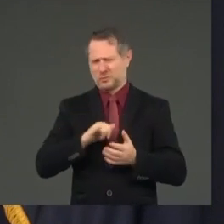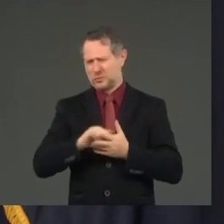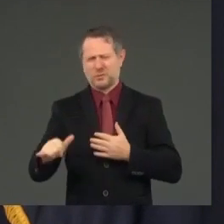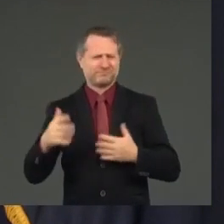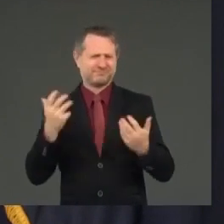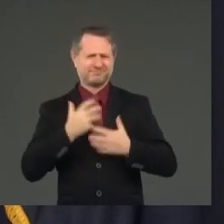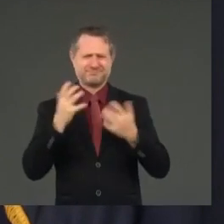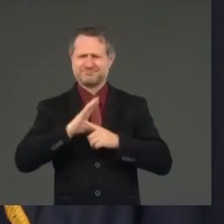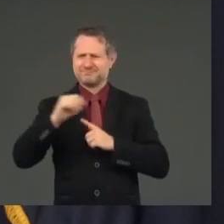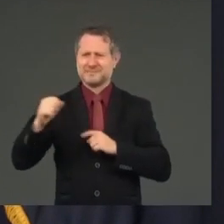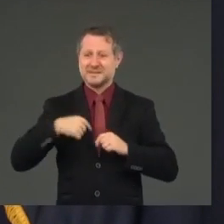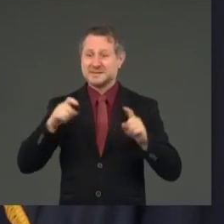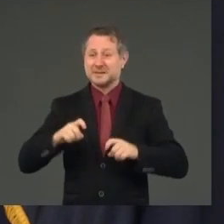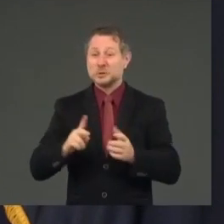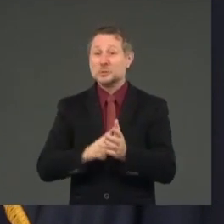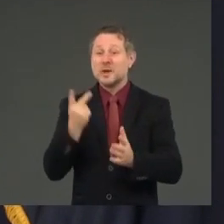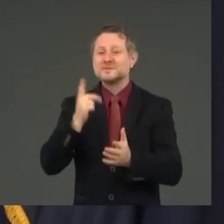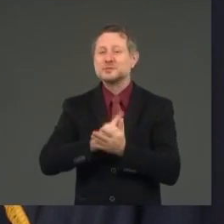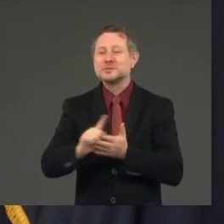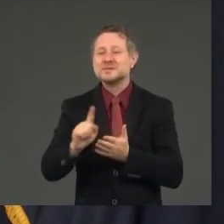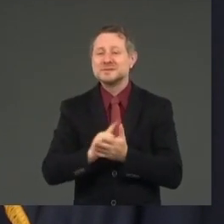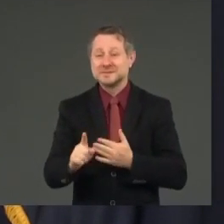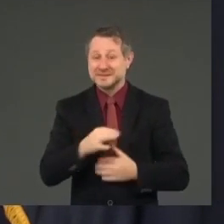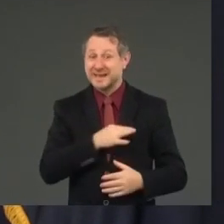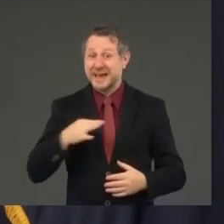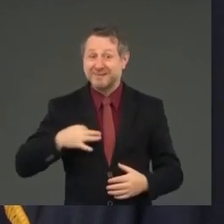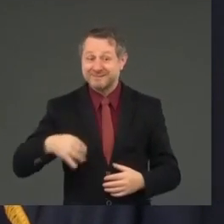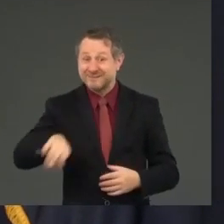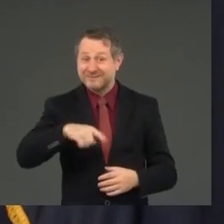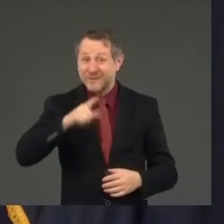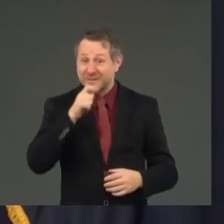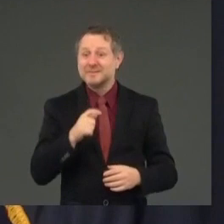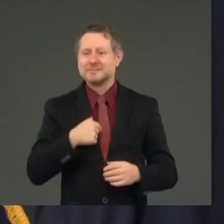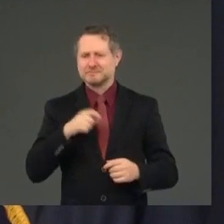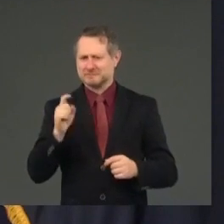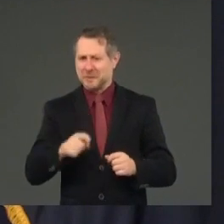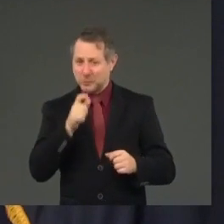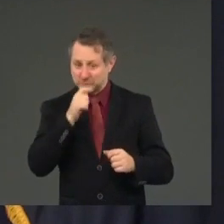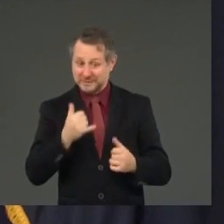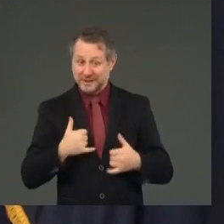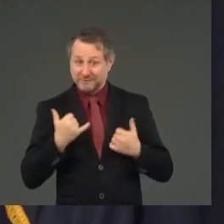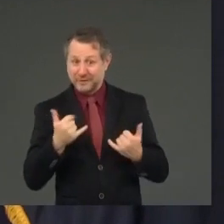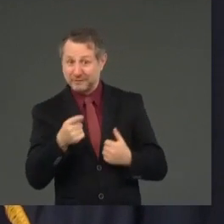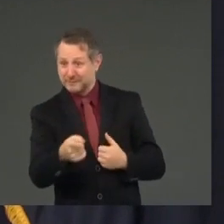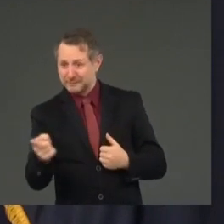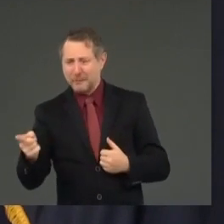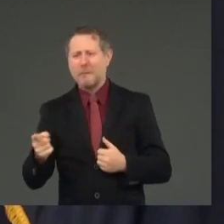AGGRESSIVE AND AMBITIOUS NURSING HOME TESTING PROGRAM, TESTING STAFF, TWICE A WEEK.